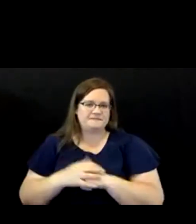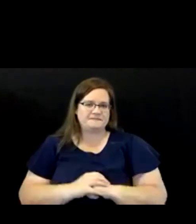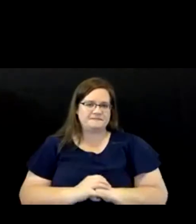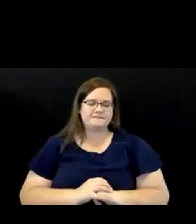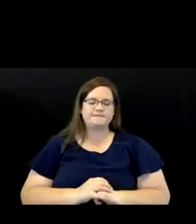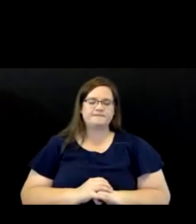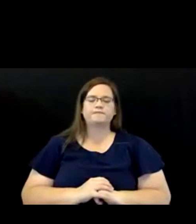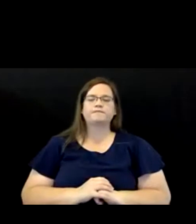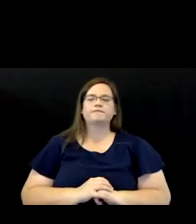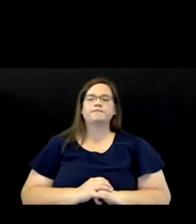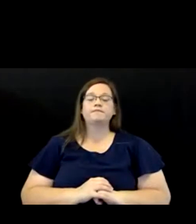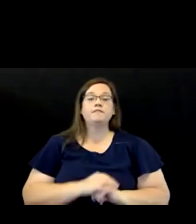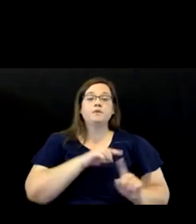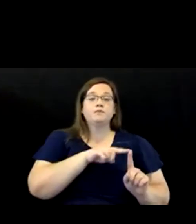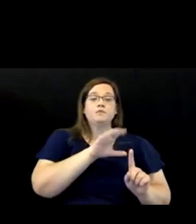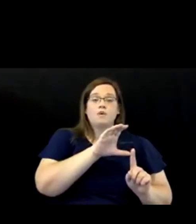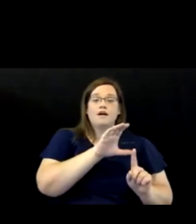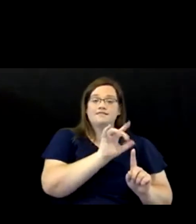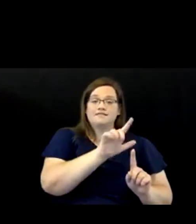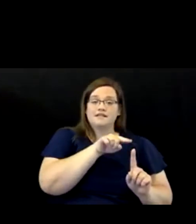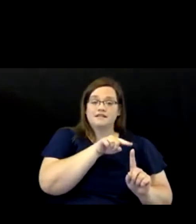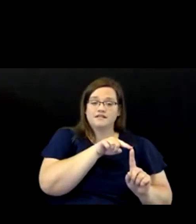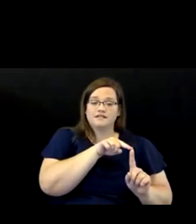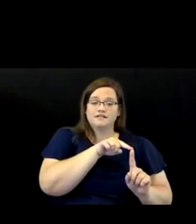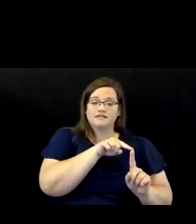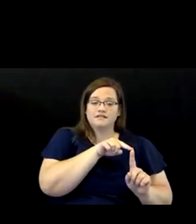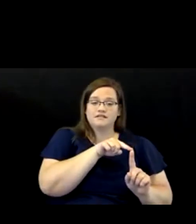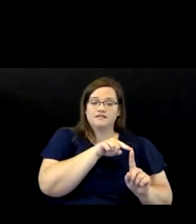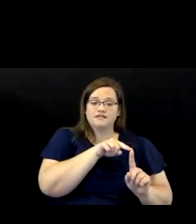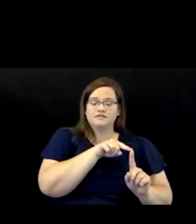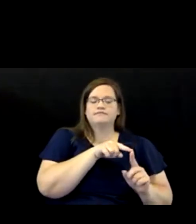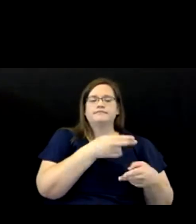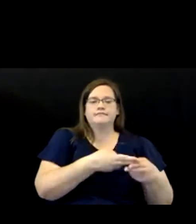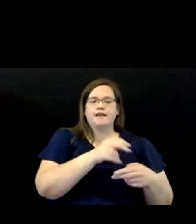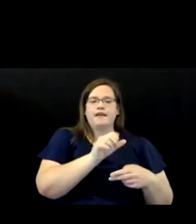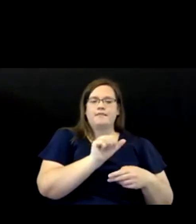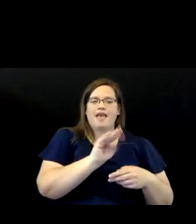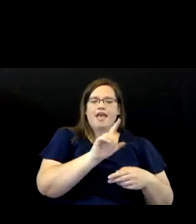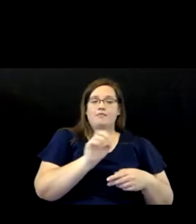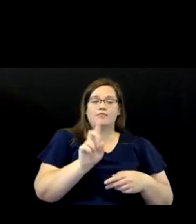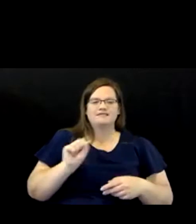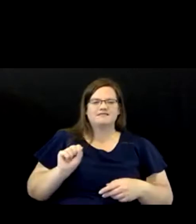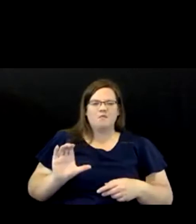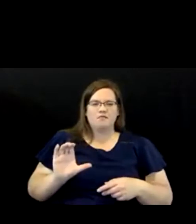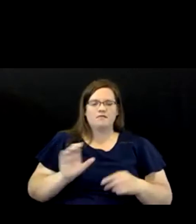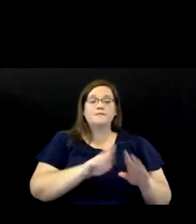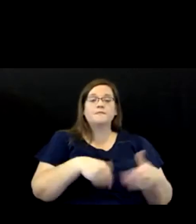One CIL in South Carolina has provided services to an additional